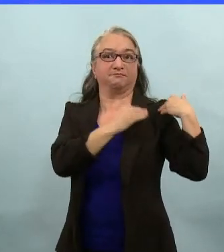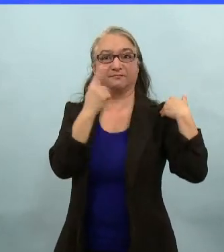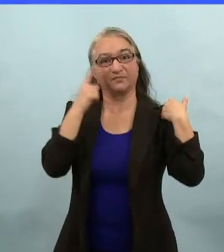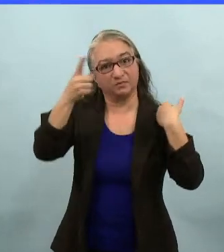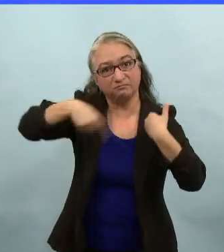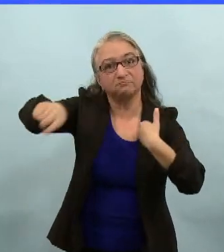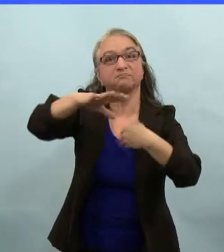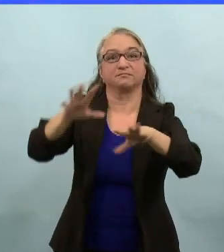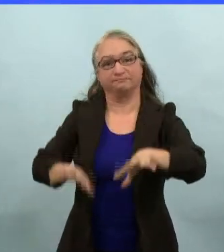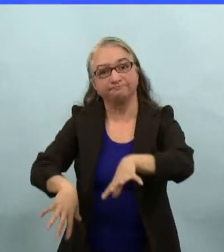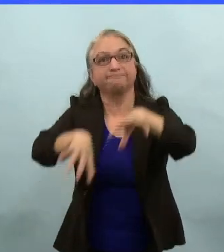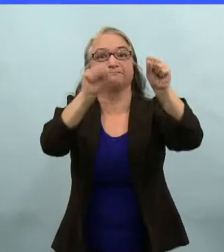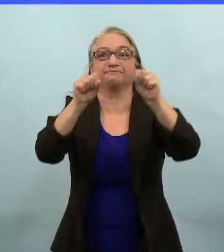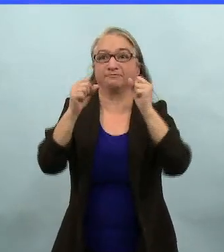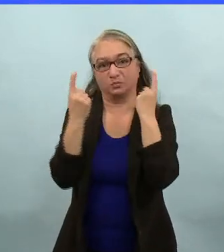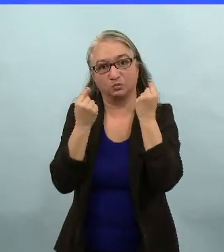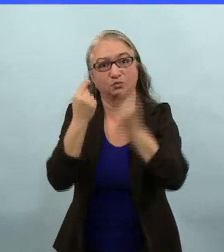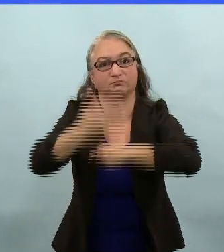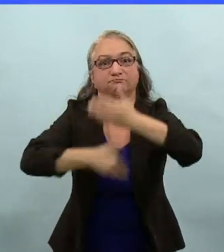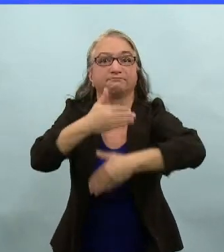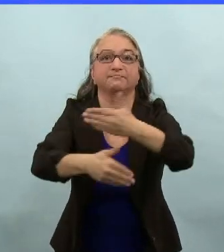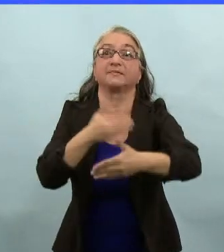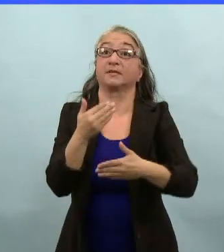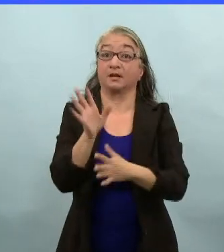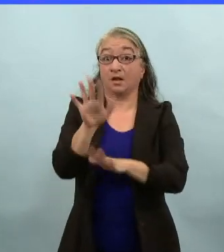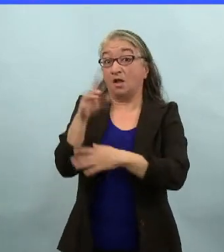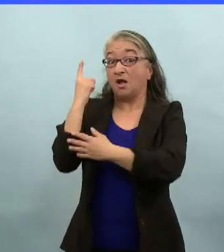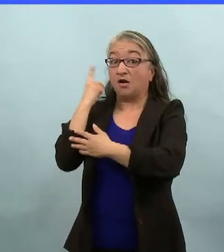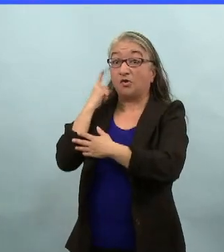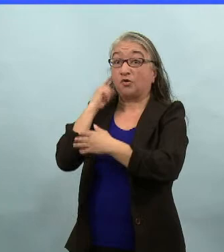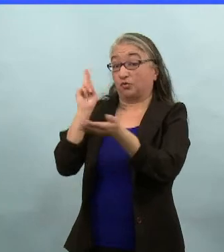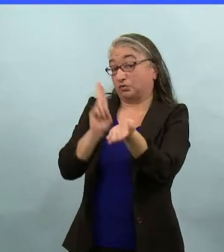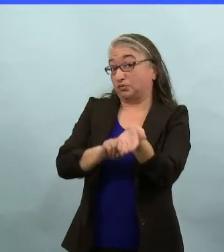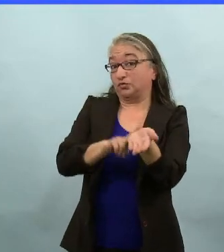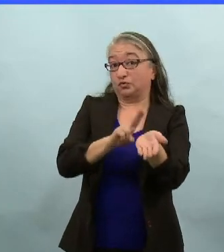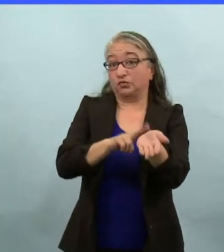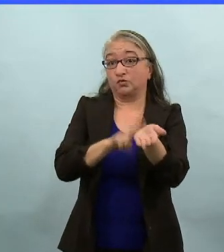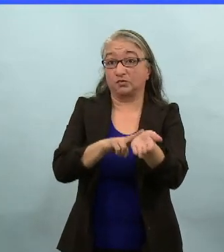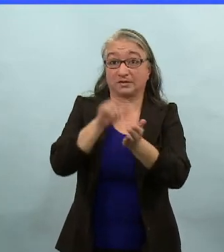we hear stories about nurses who have qualified in other provinces but have not yet been able